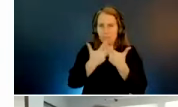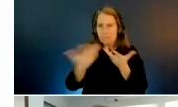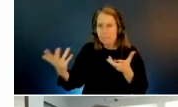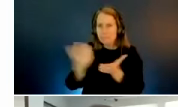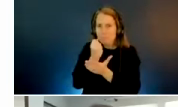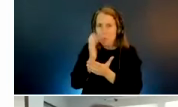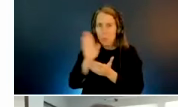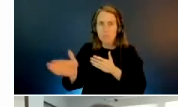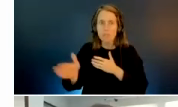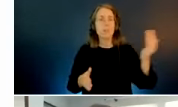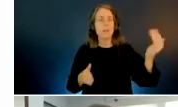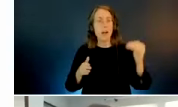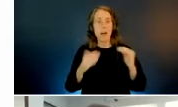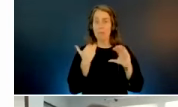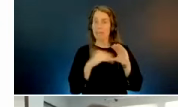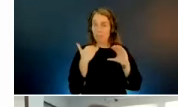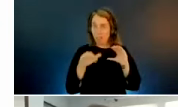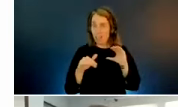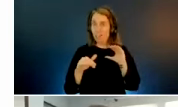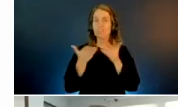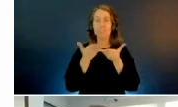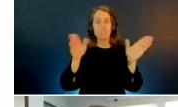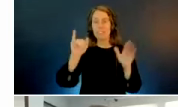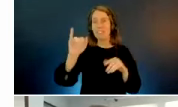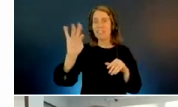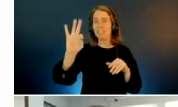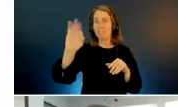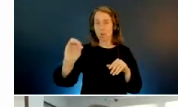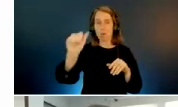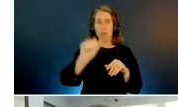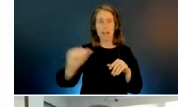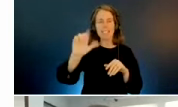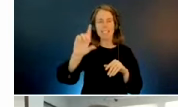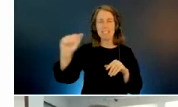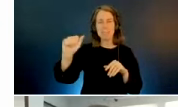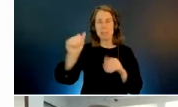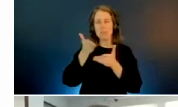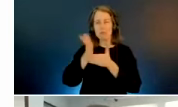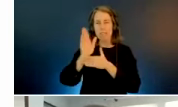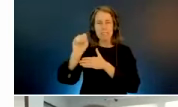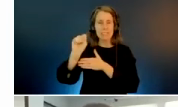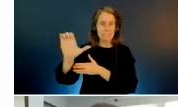you prefer email if that's easier um that gets to the same I&R staff and they'll just forward